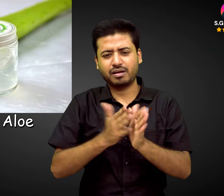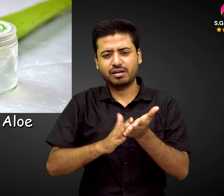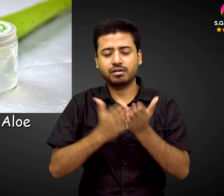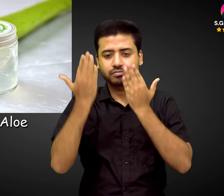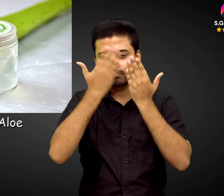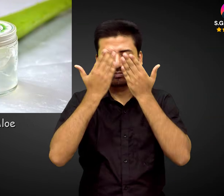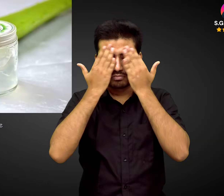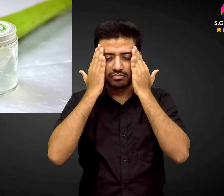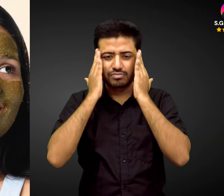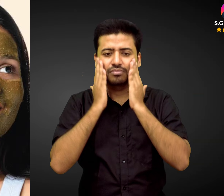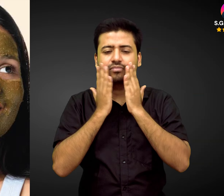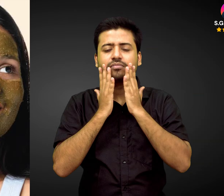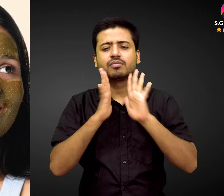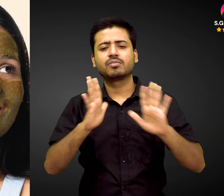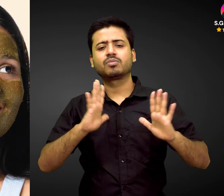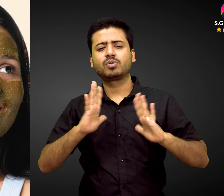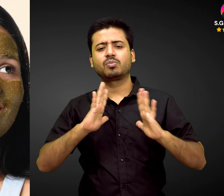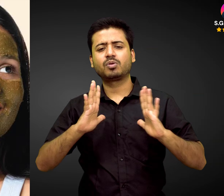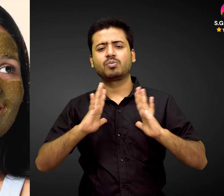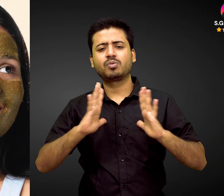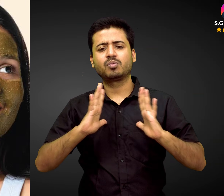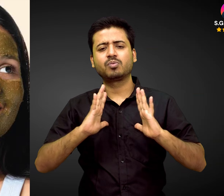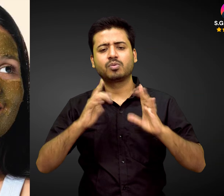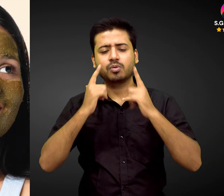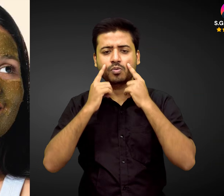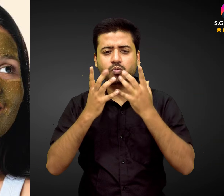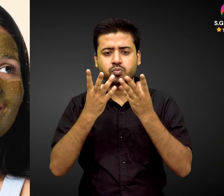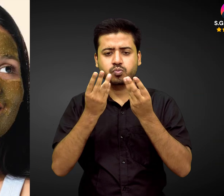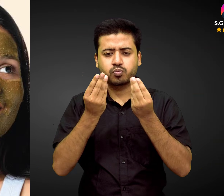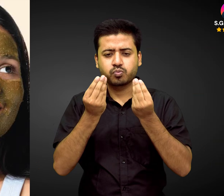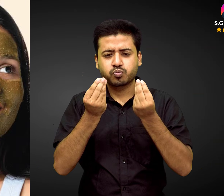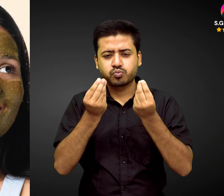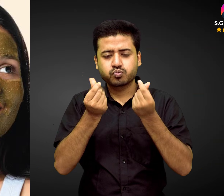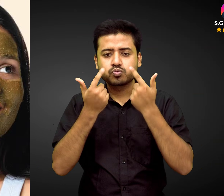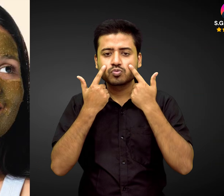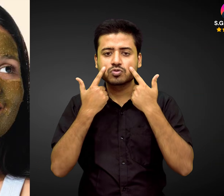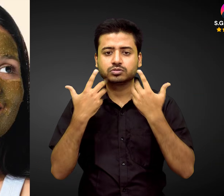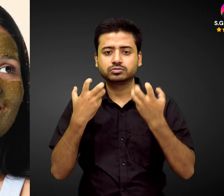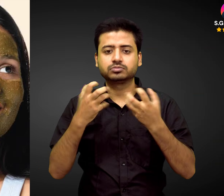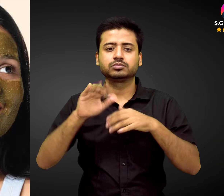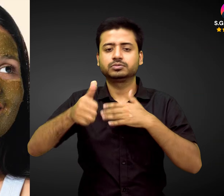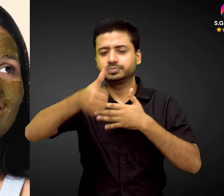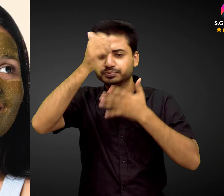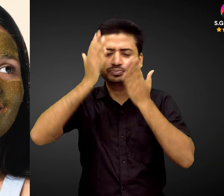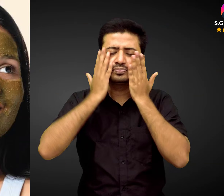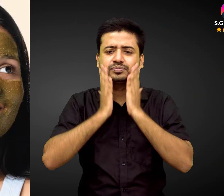a sponge to soak up excess sebum and oil from deep within the pores. Furthermore, it contains